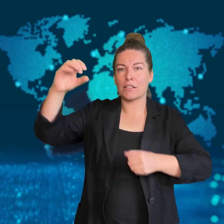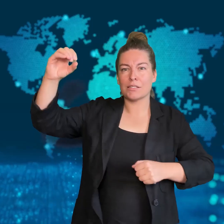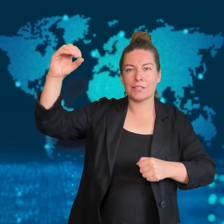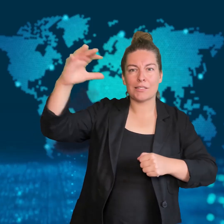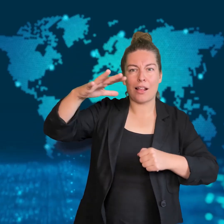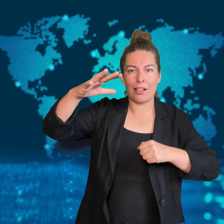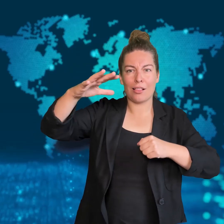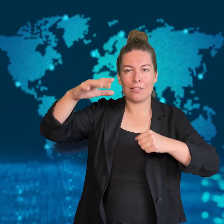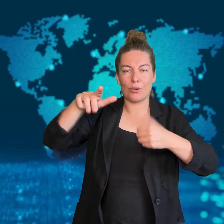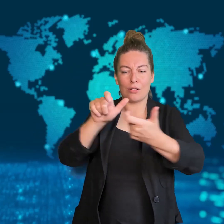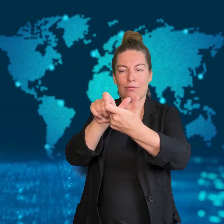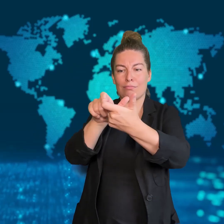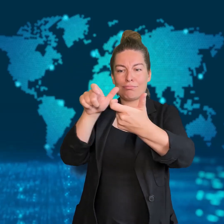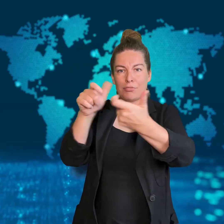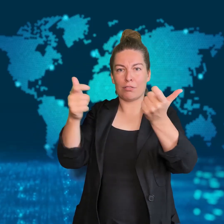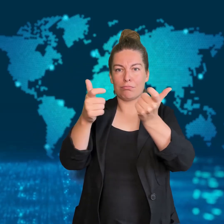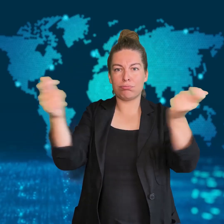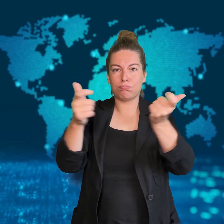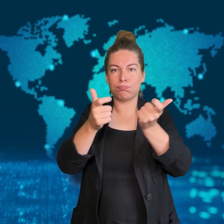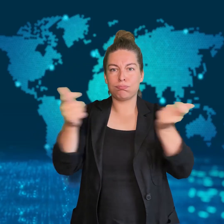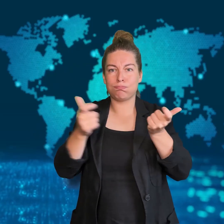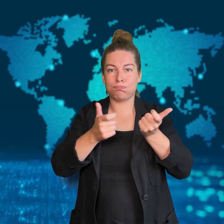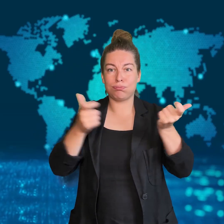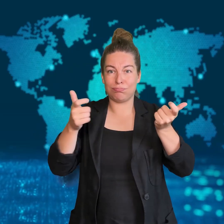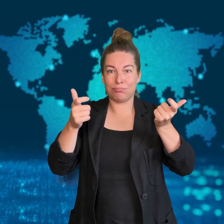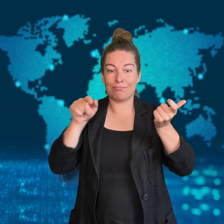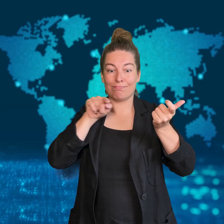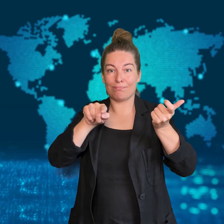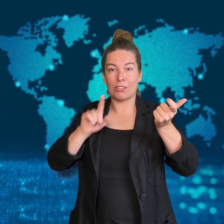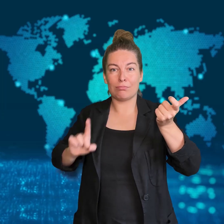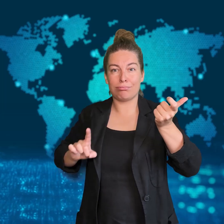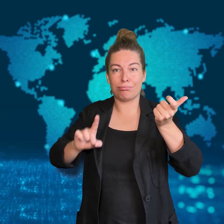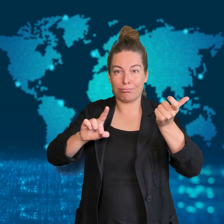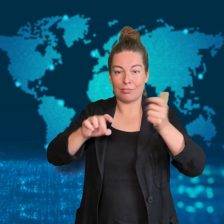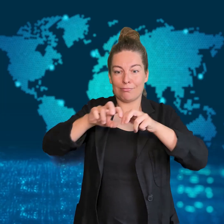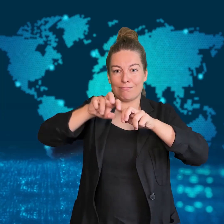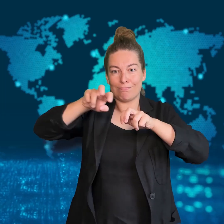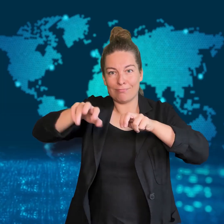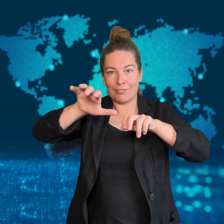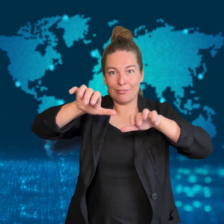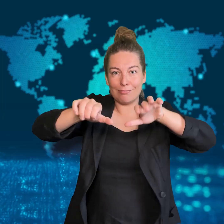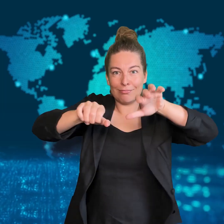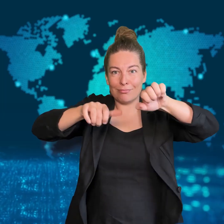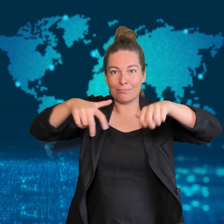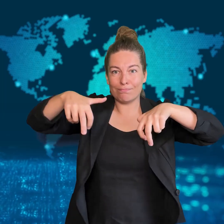The maintenance took them six hours and 42 minutes.